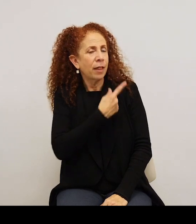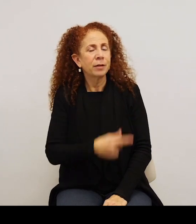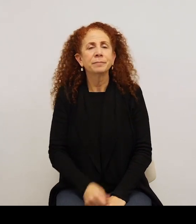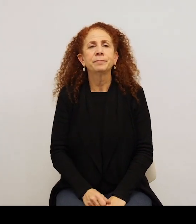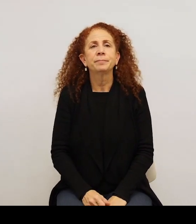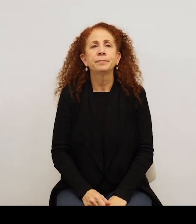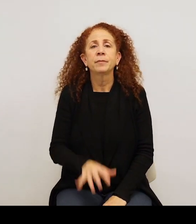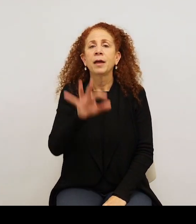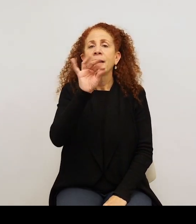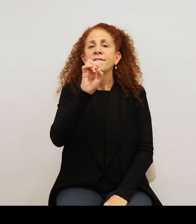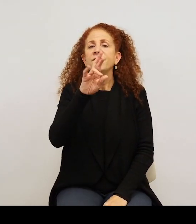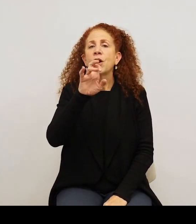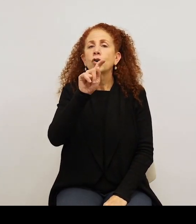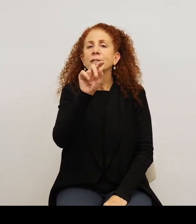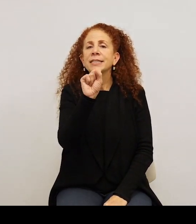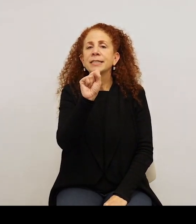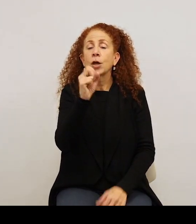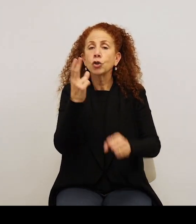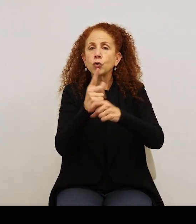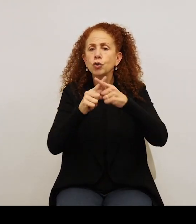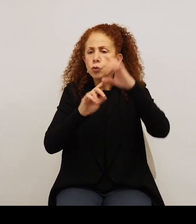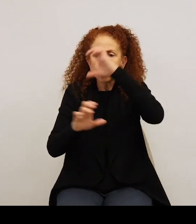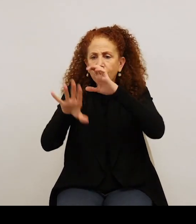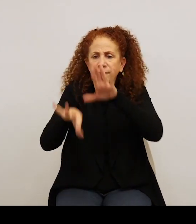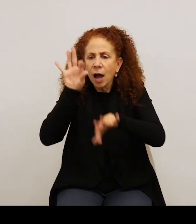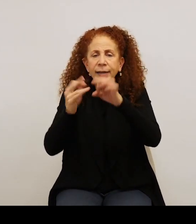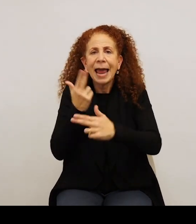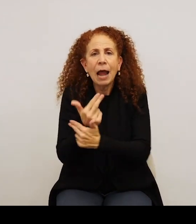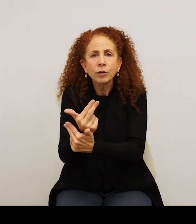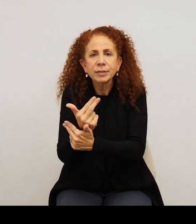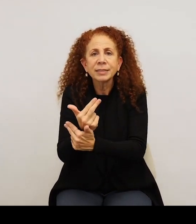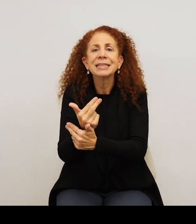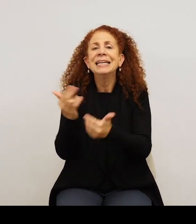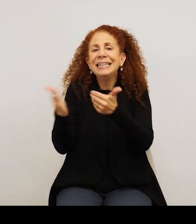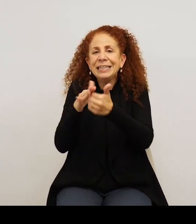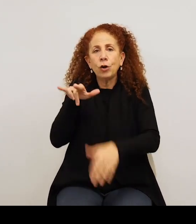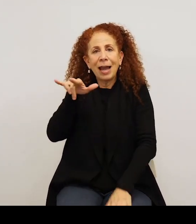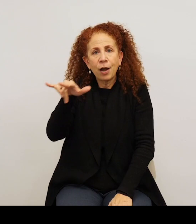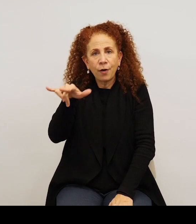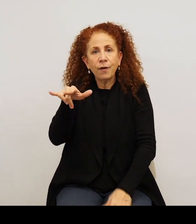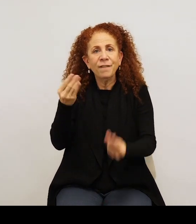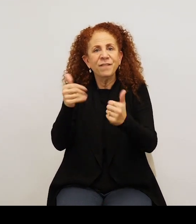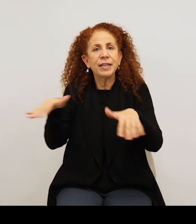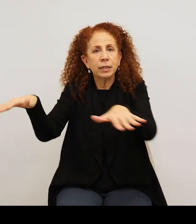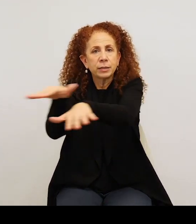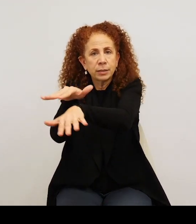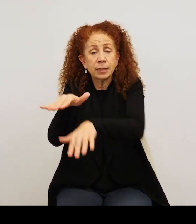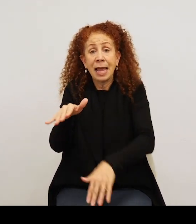Ferrets are used to search out rabbits in the airfields. Getting rid of rabbits is important